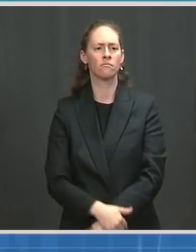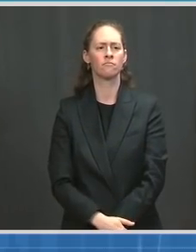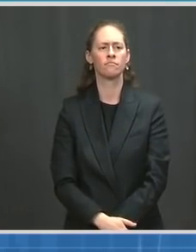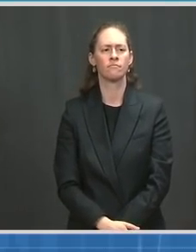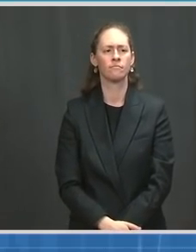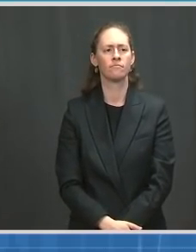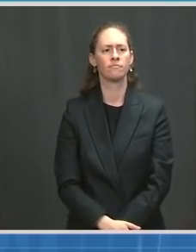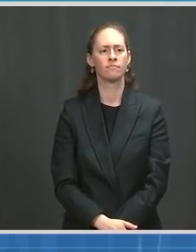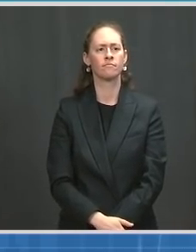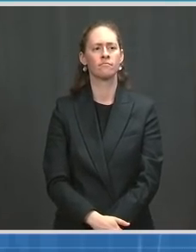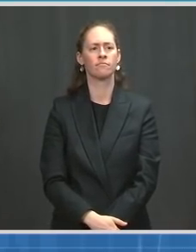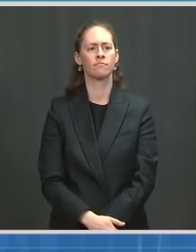that we've led with COVAX.